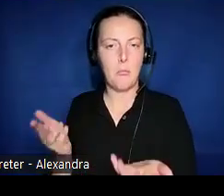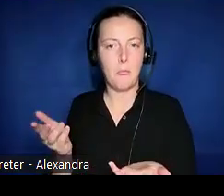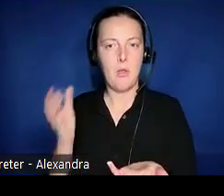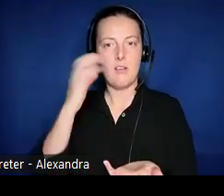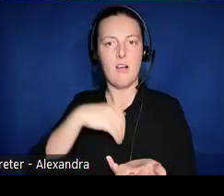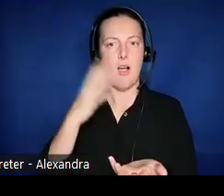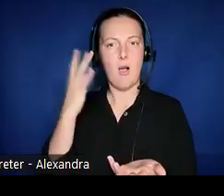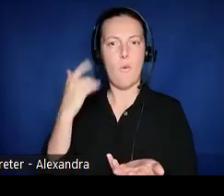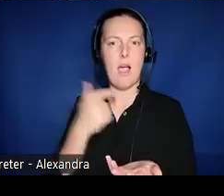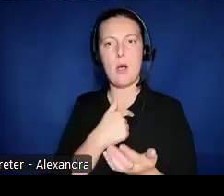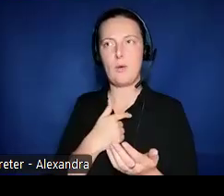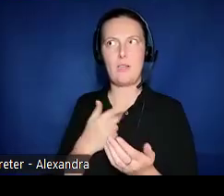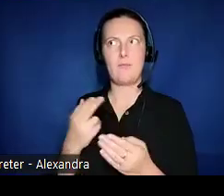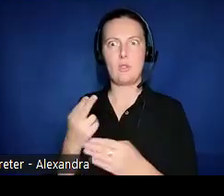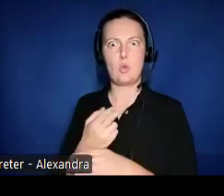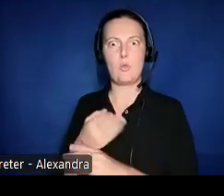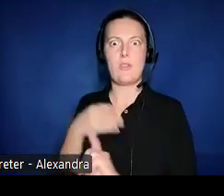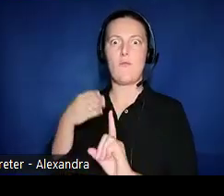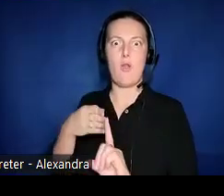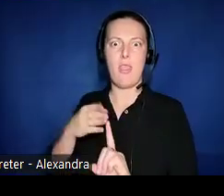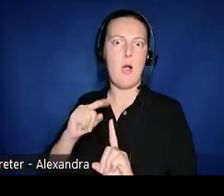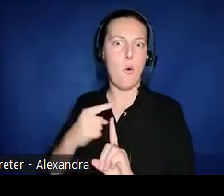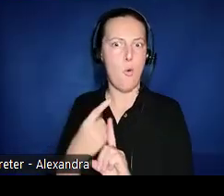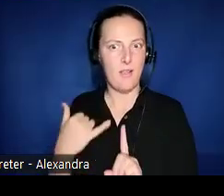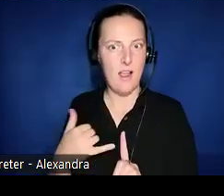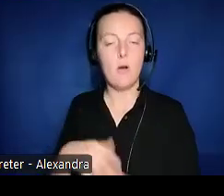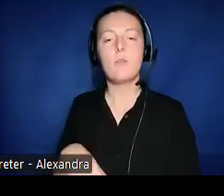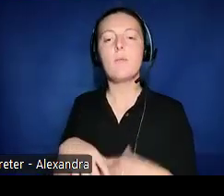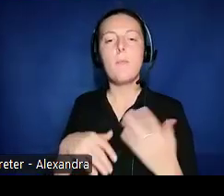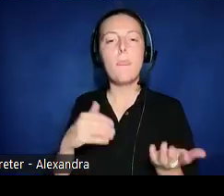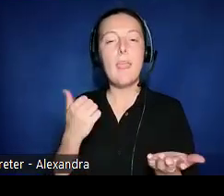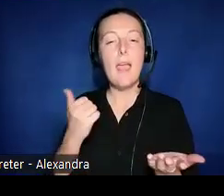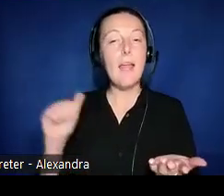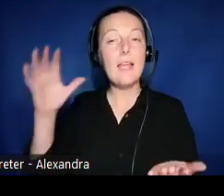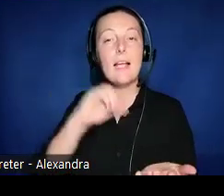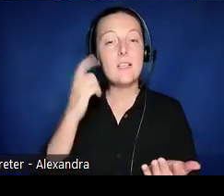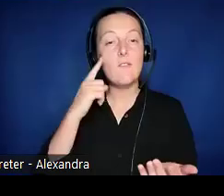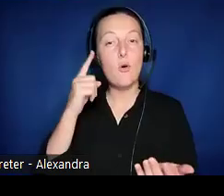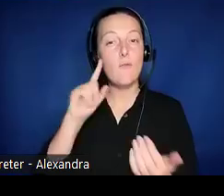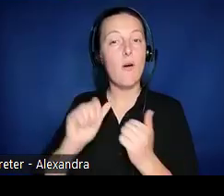guesses for how long it takes for the mean to get used to summarize data ever? the first documented